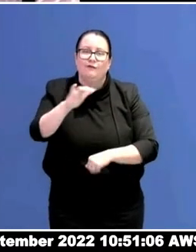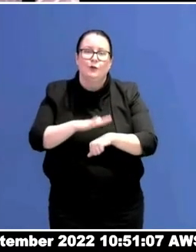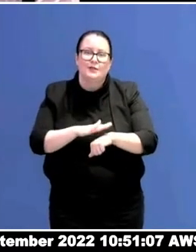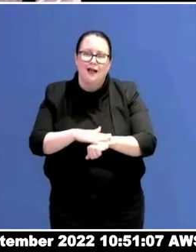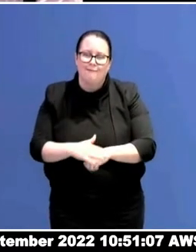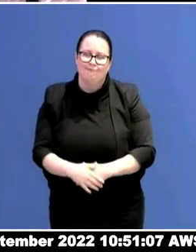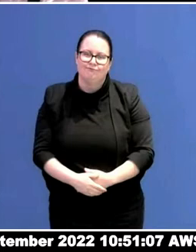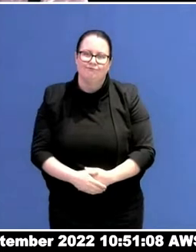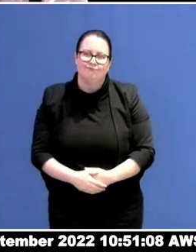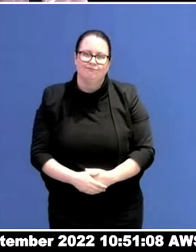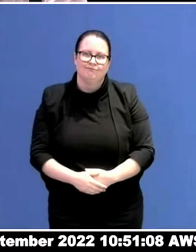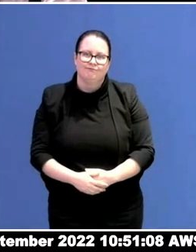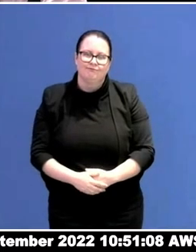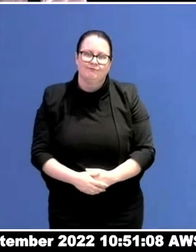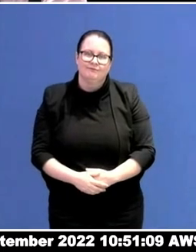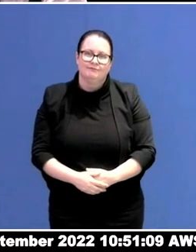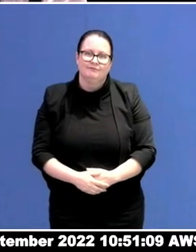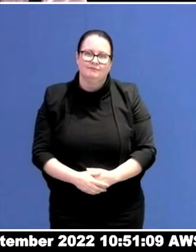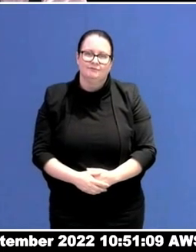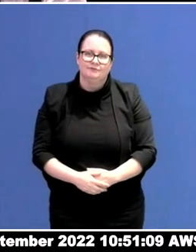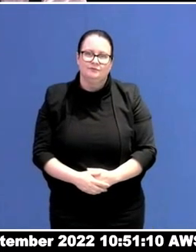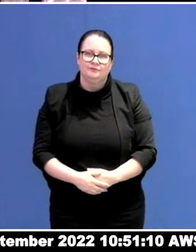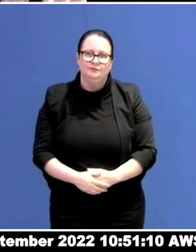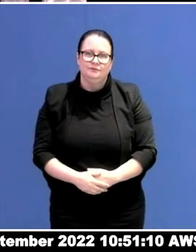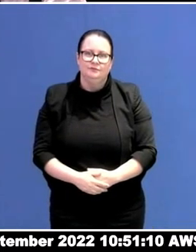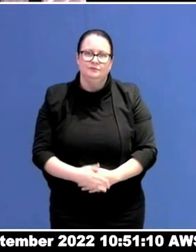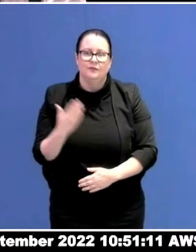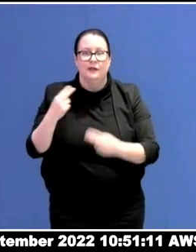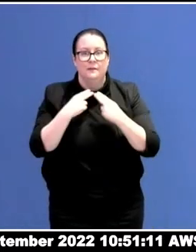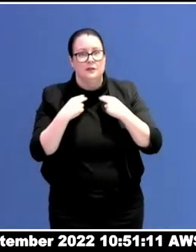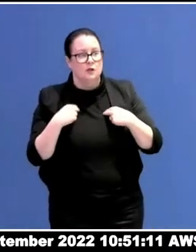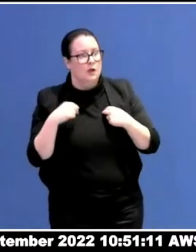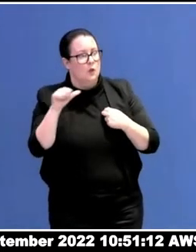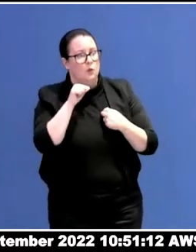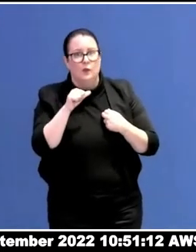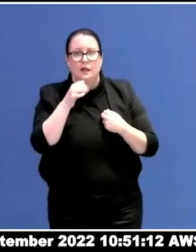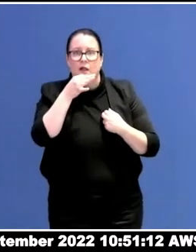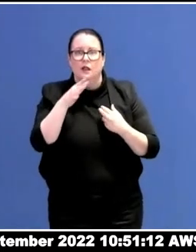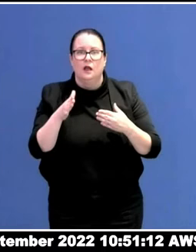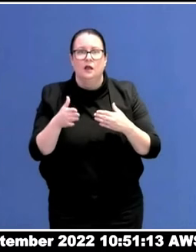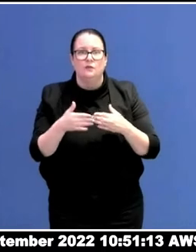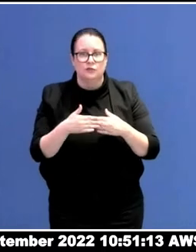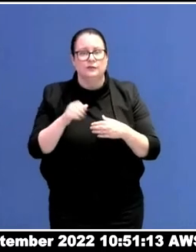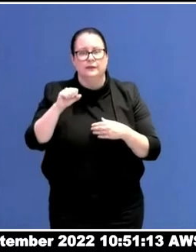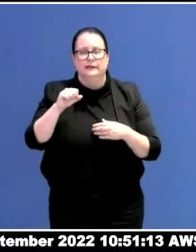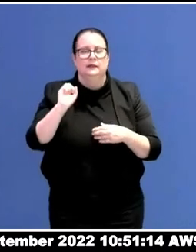Mr Griffin, do we take a short adjournment now? Take the morning break, if we could, Chair.